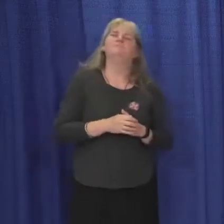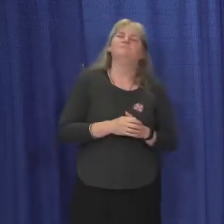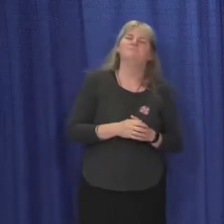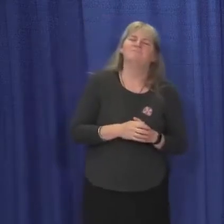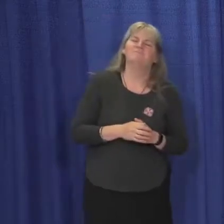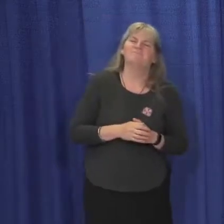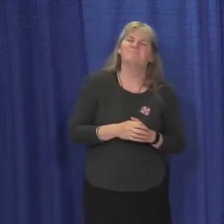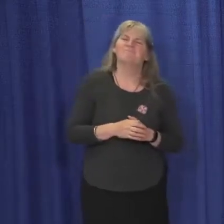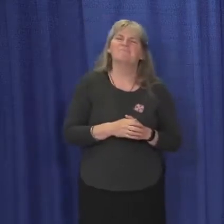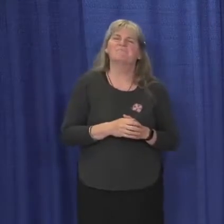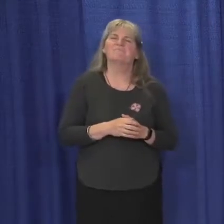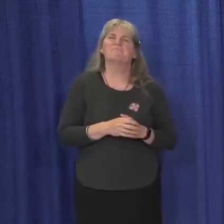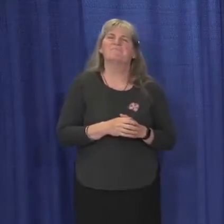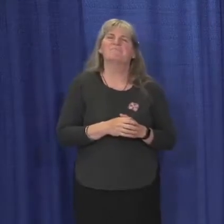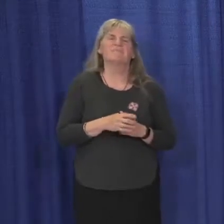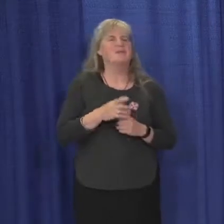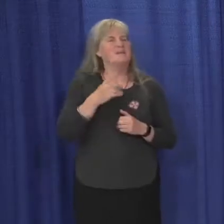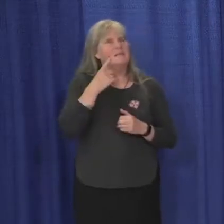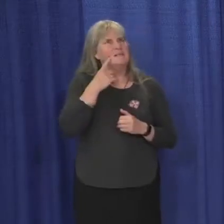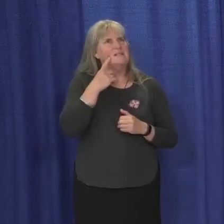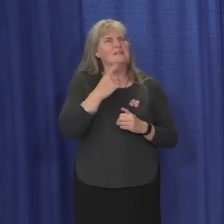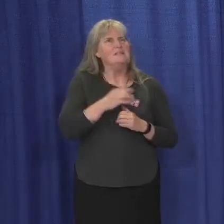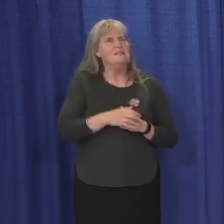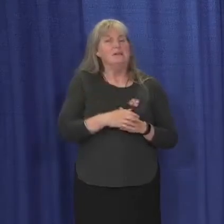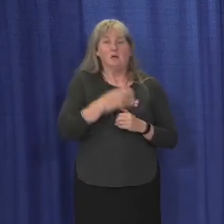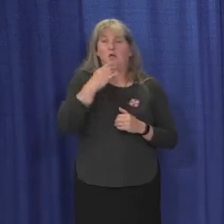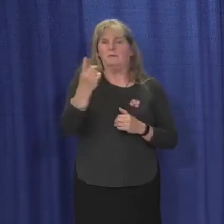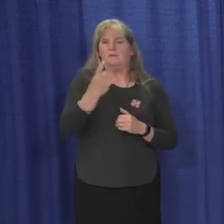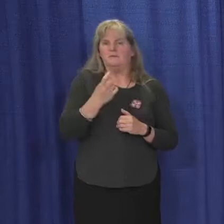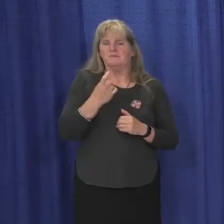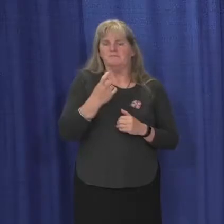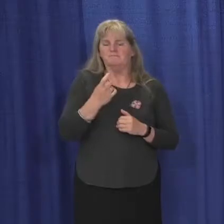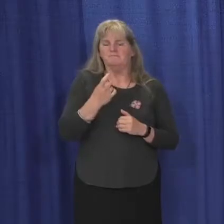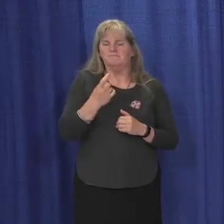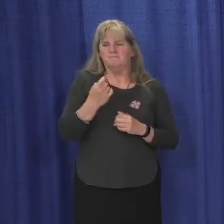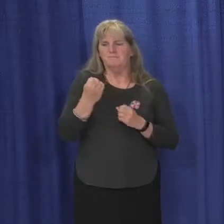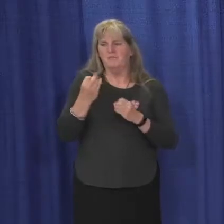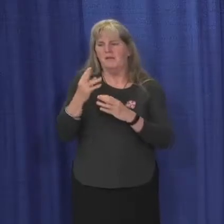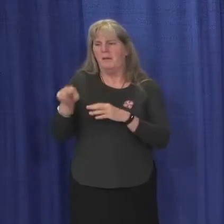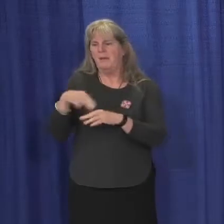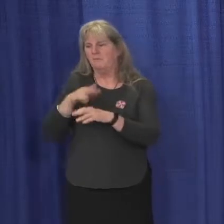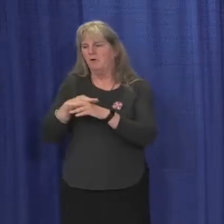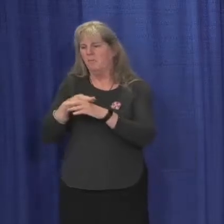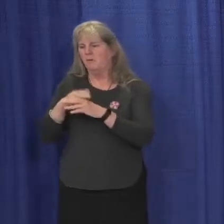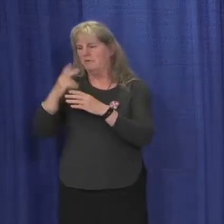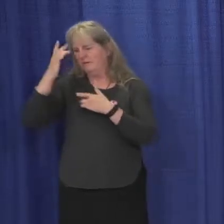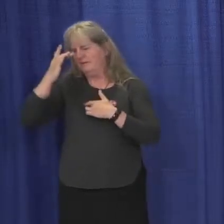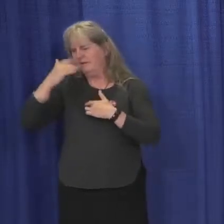And Q. Tim. I would just go back to basics year. It's a really good question by